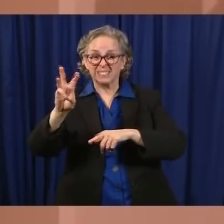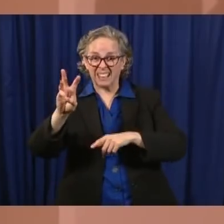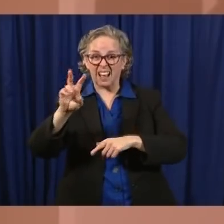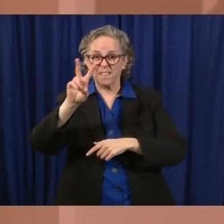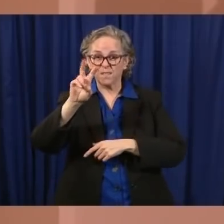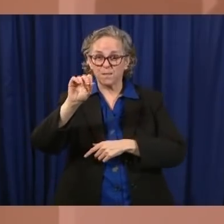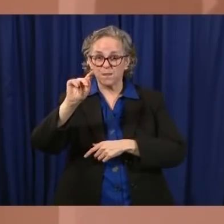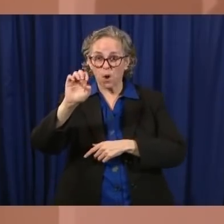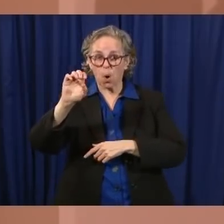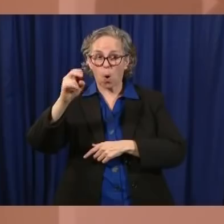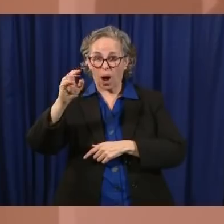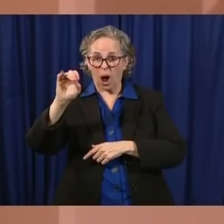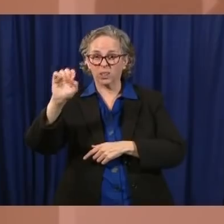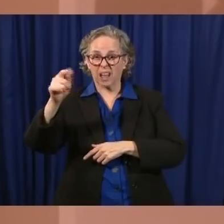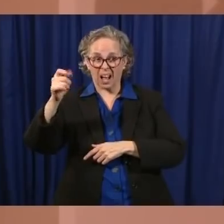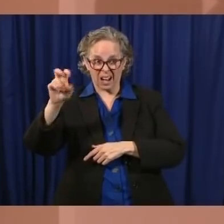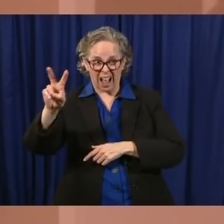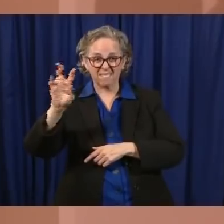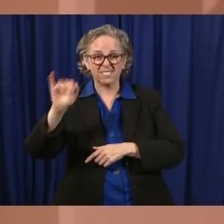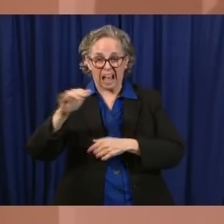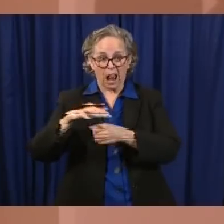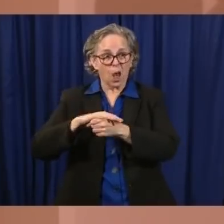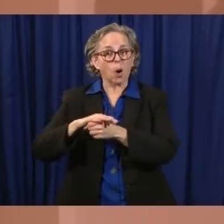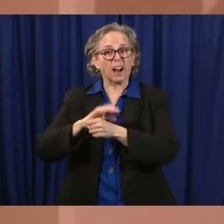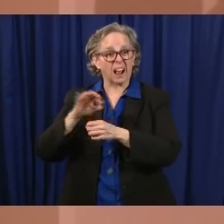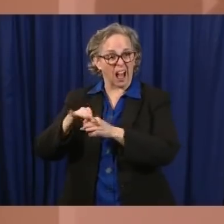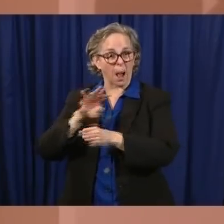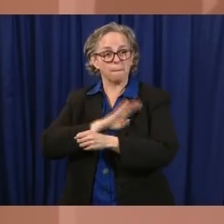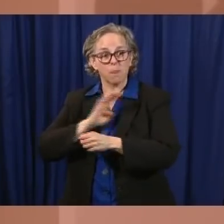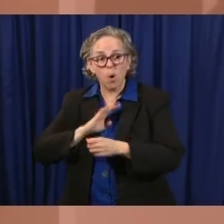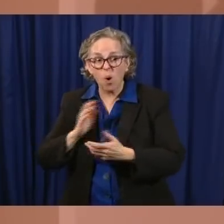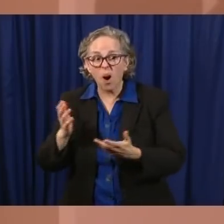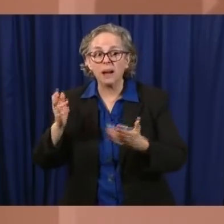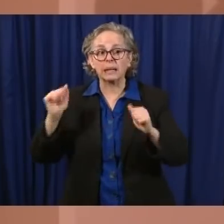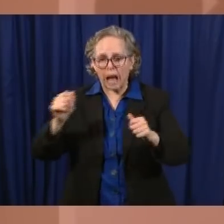TO THAT WEBSITE OR YOUR LOCAL BOARD OF ELECTIONS IN MOST CASES, AND TRACK THE BALLOT